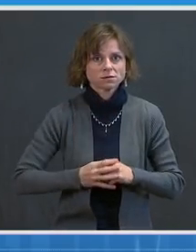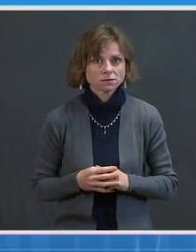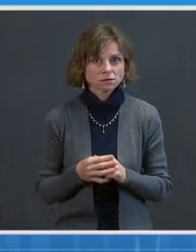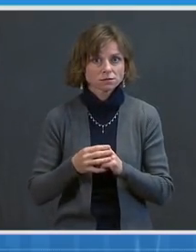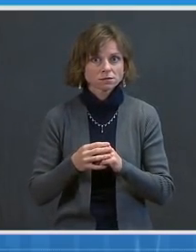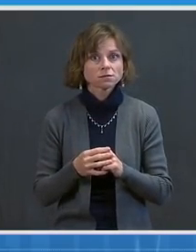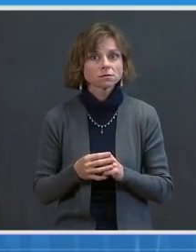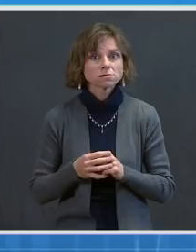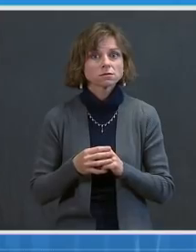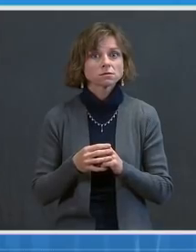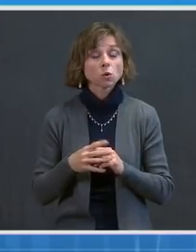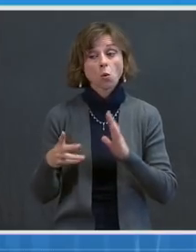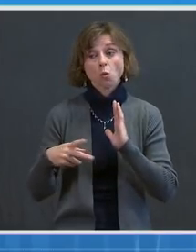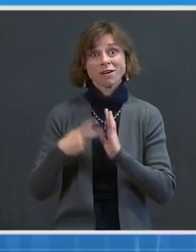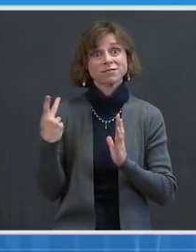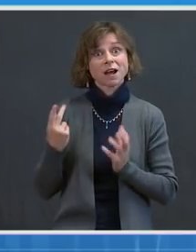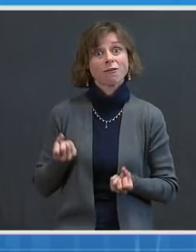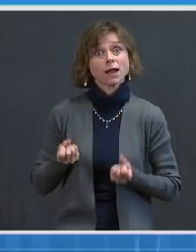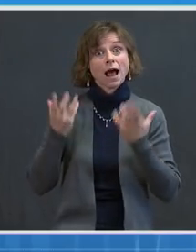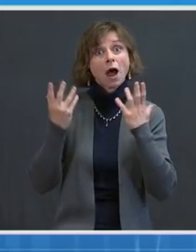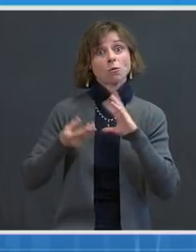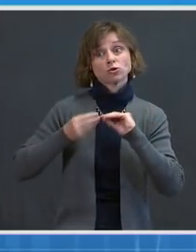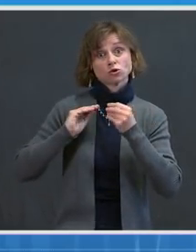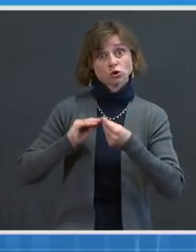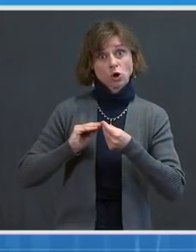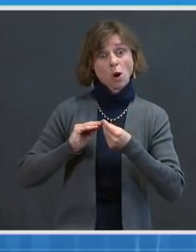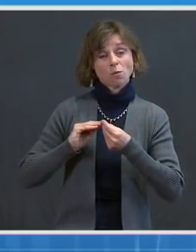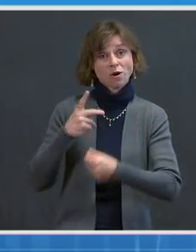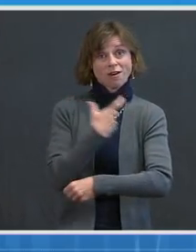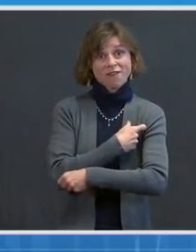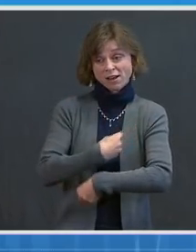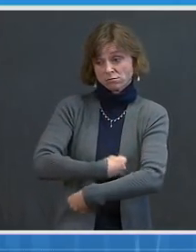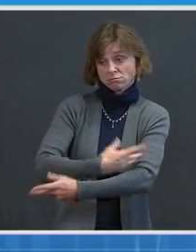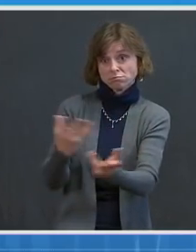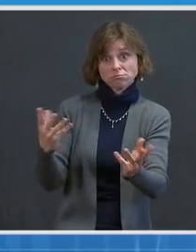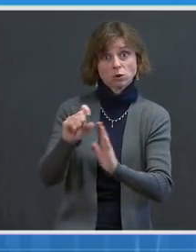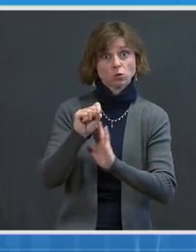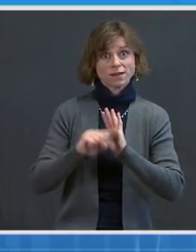going to states. We've improved the efficiency of the vaccination process.